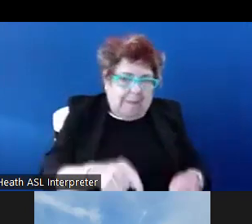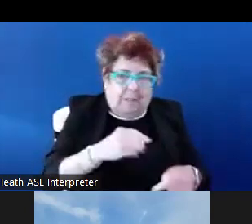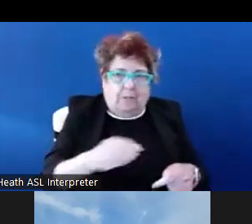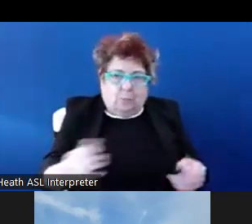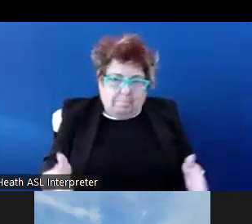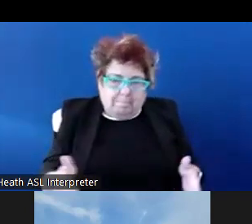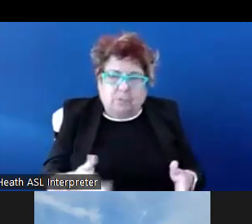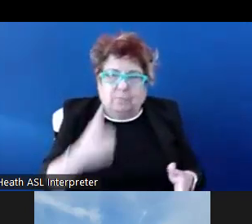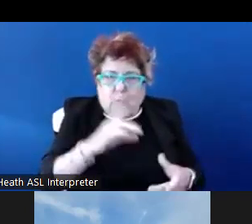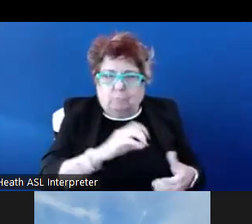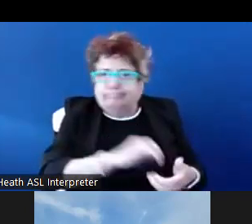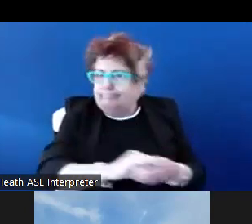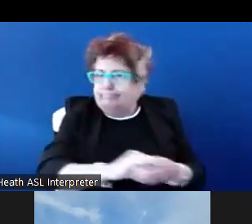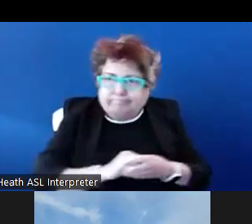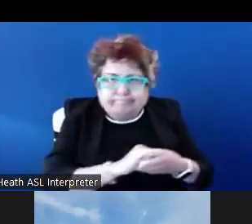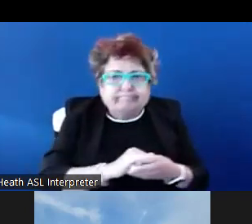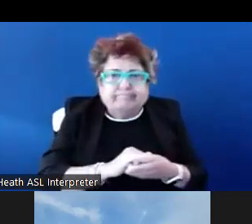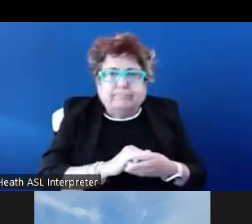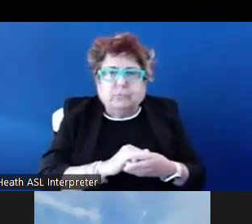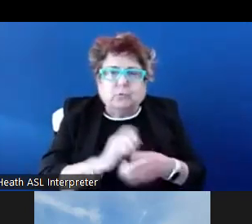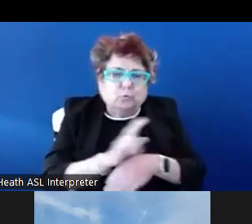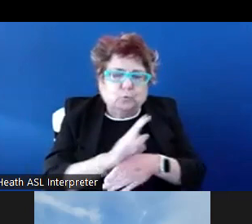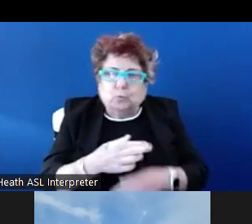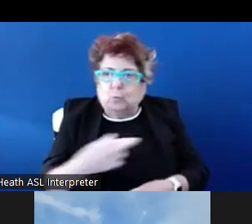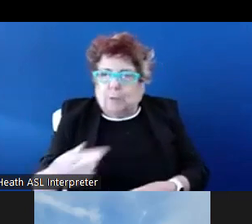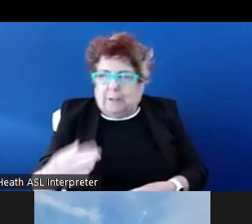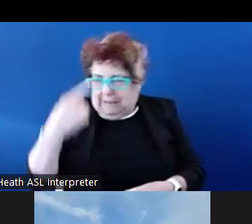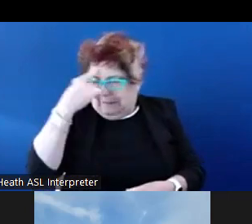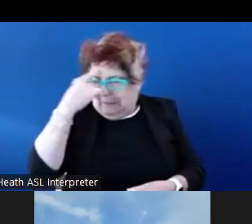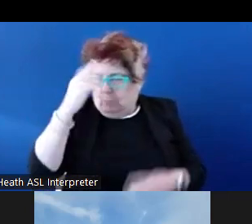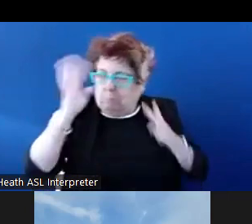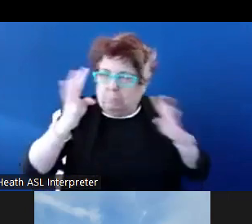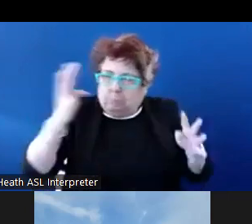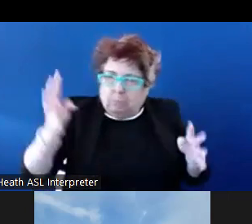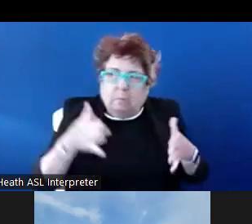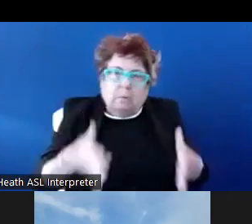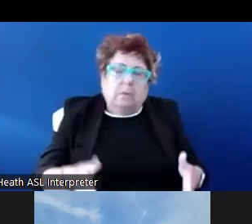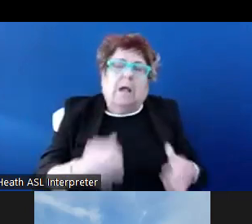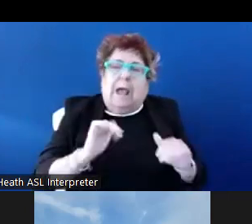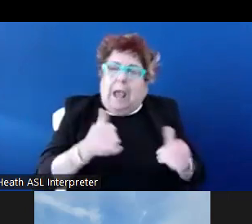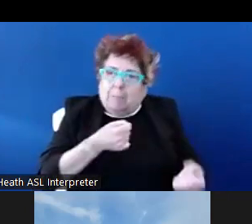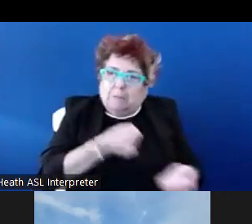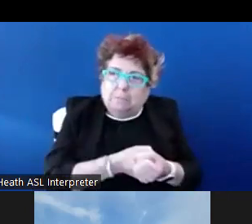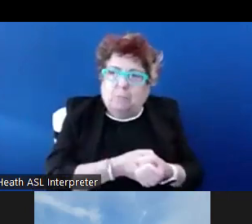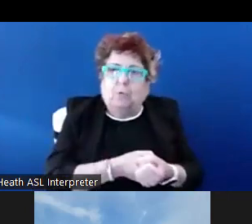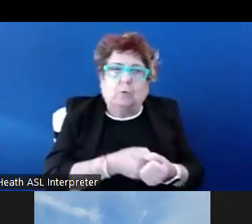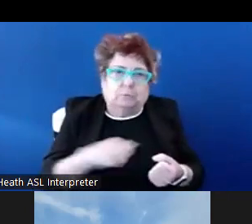think outside the box in how we can support you all in this states in achieving our shared goals.